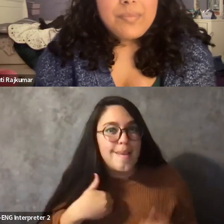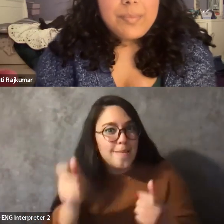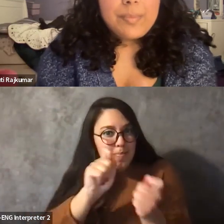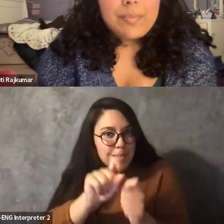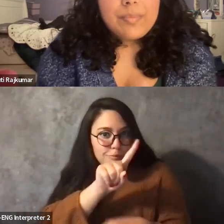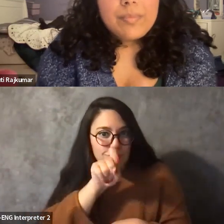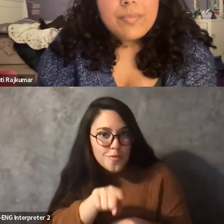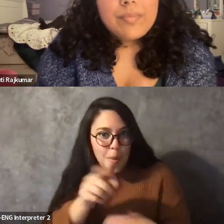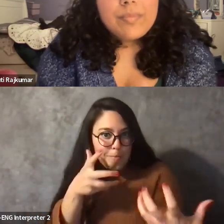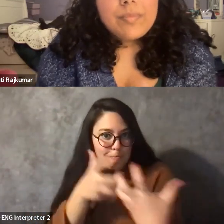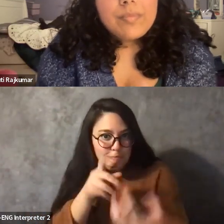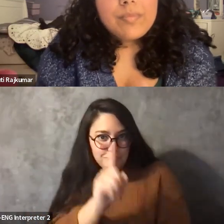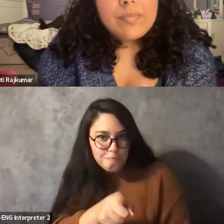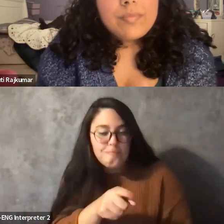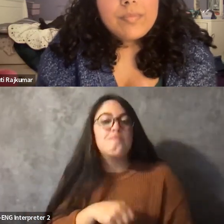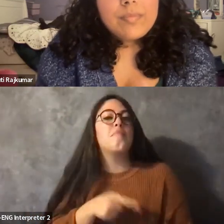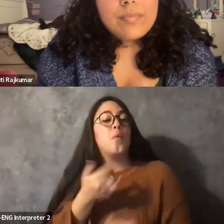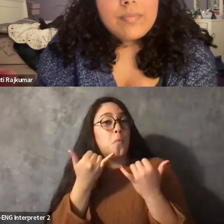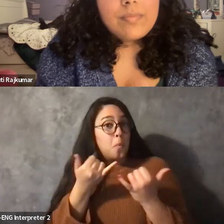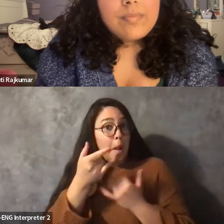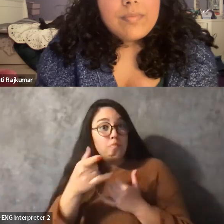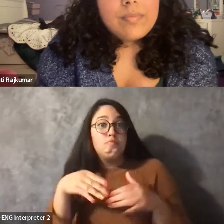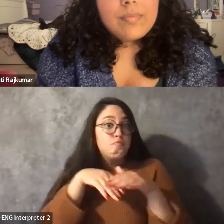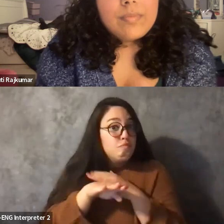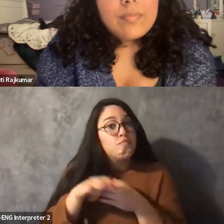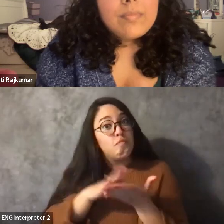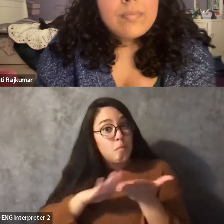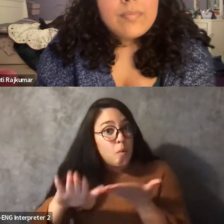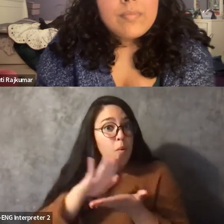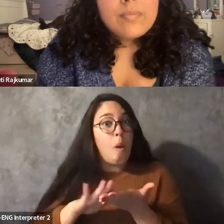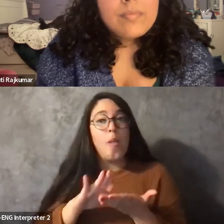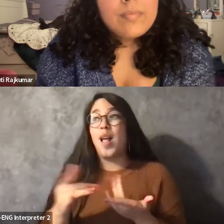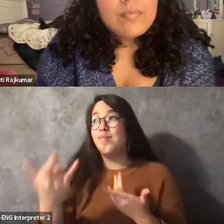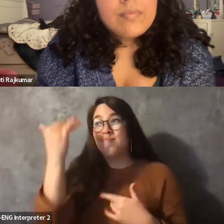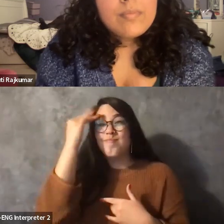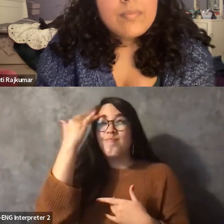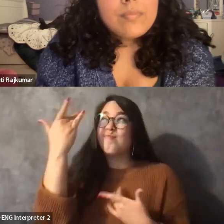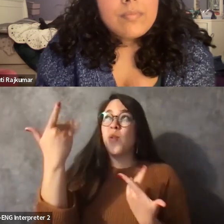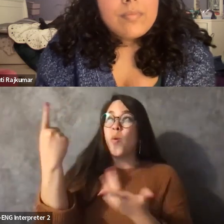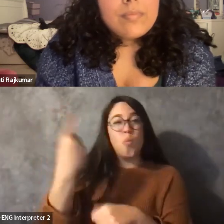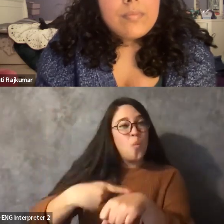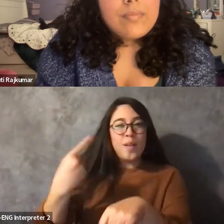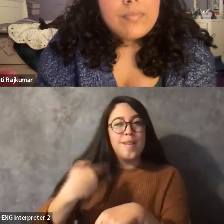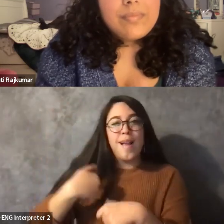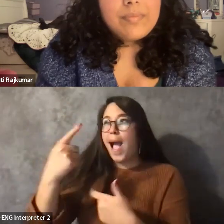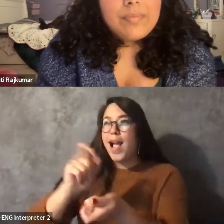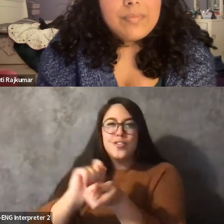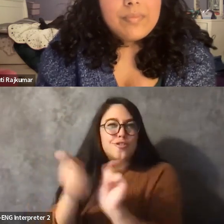So you're in college right now. At one point, I had -- I switched my major like four times in undergrad. It was a lot.